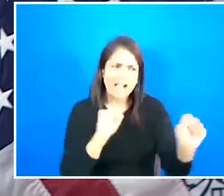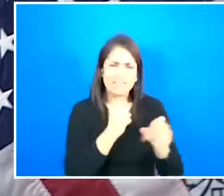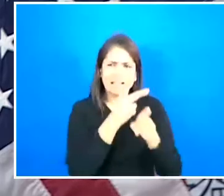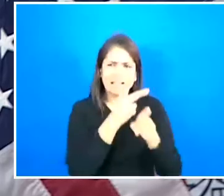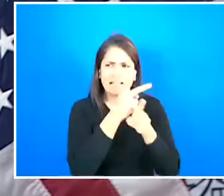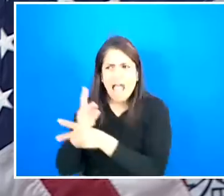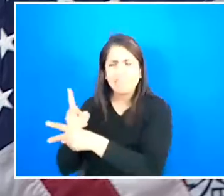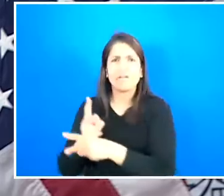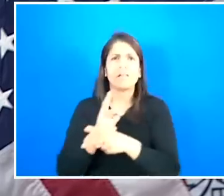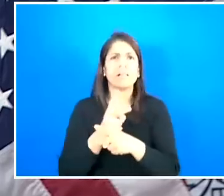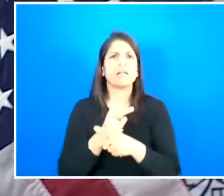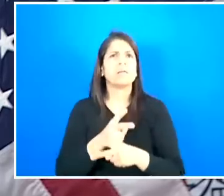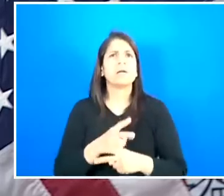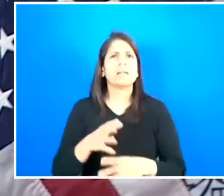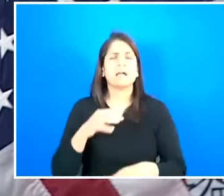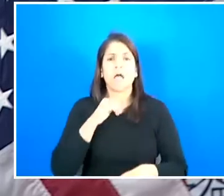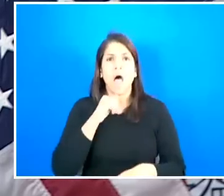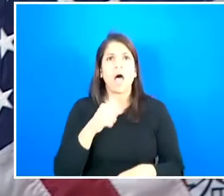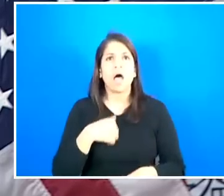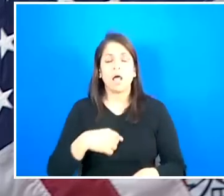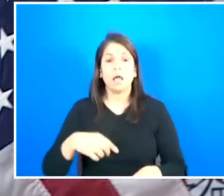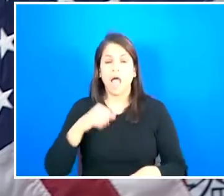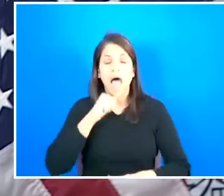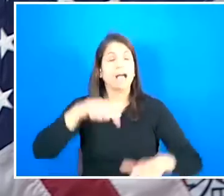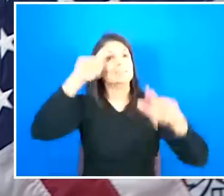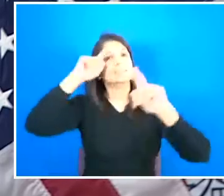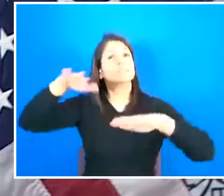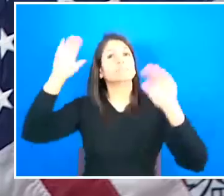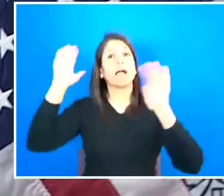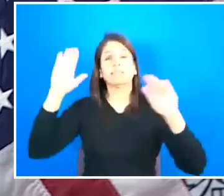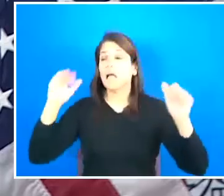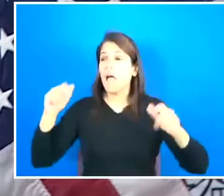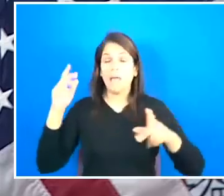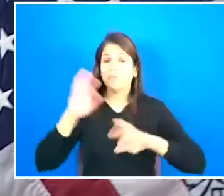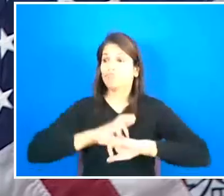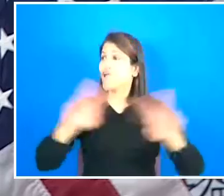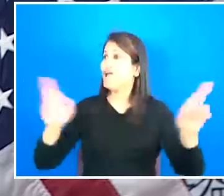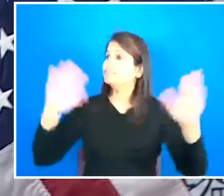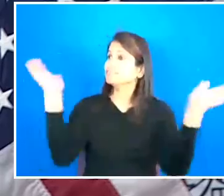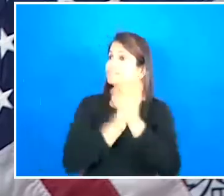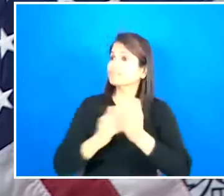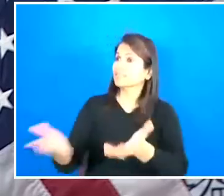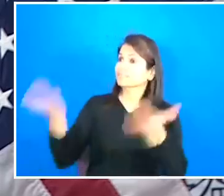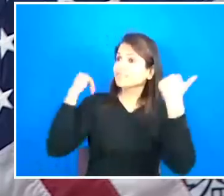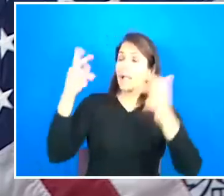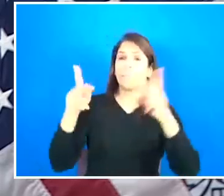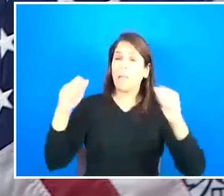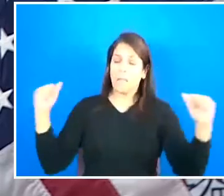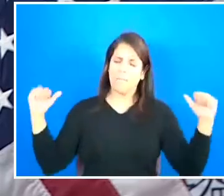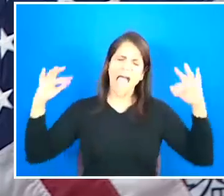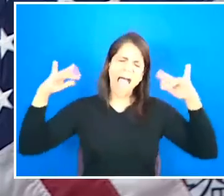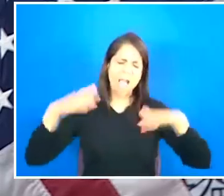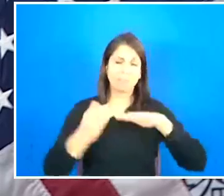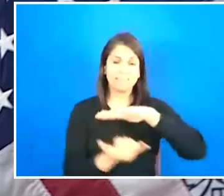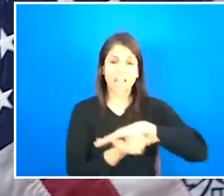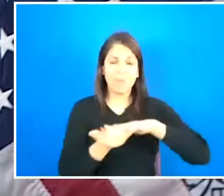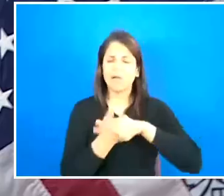CAREFUL AND SMART ANDEA RLLGOY BY THE NUMBERS WHICH MEANS I DON'T EXPECT SUBWAY RIDERSHIP TO TURN